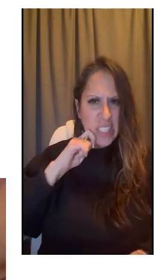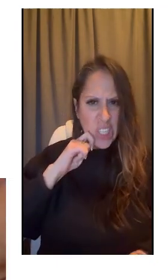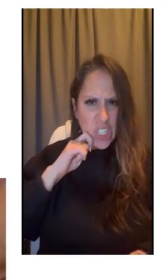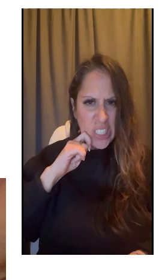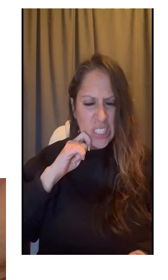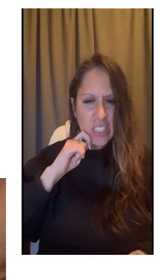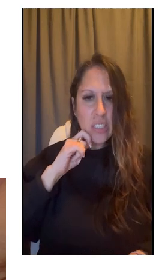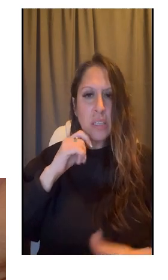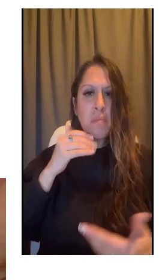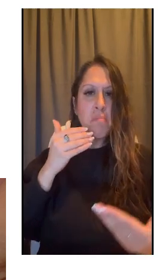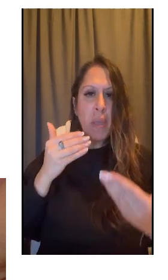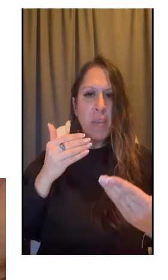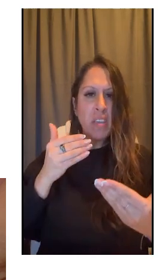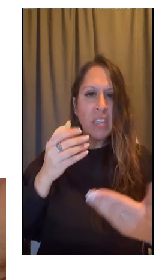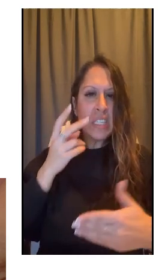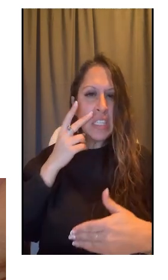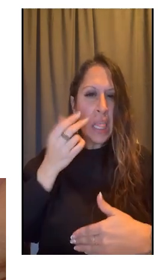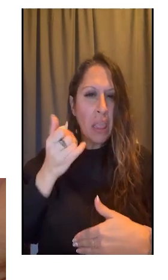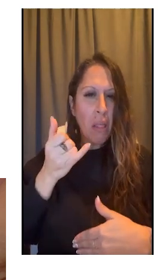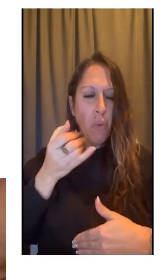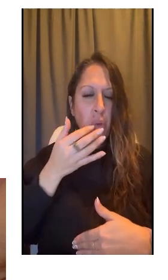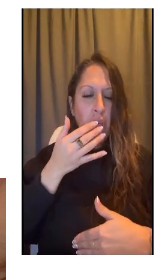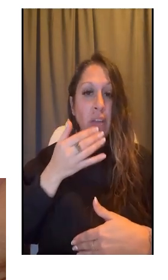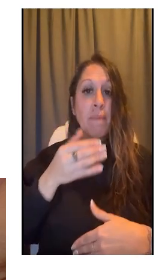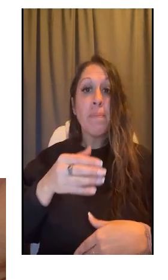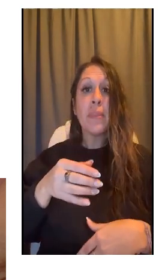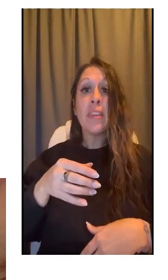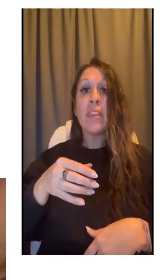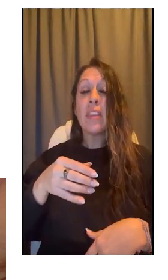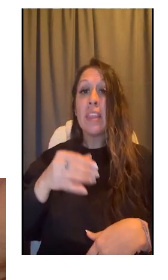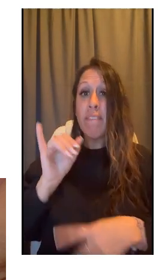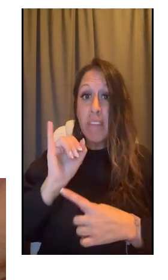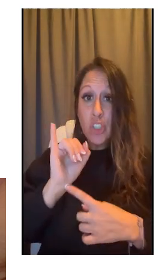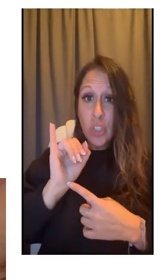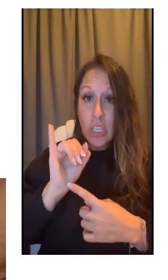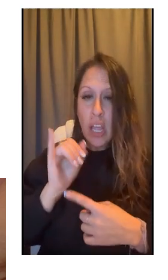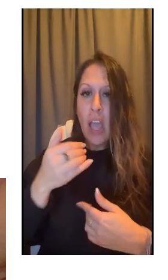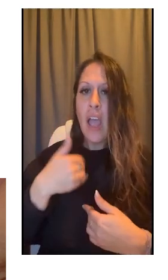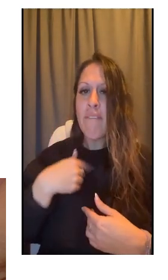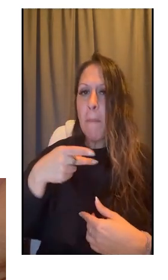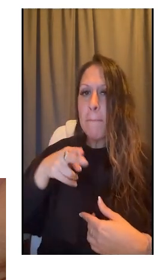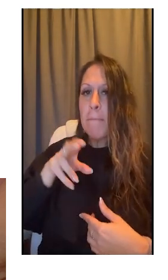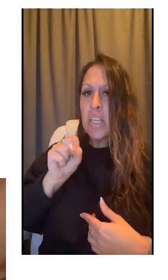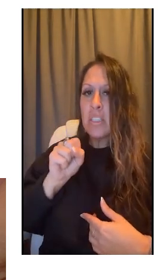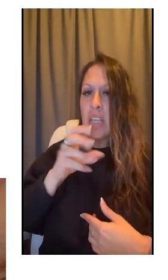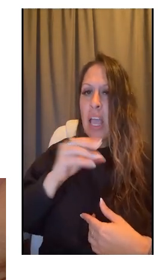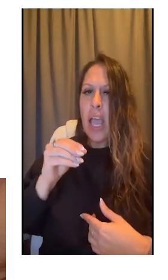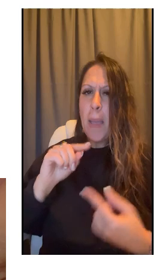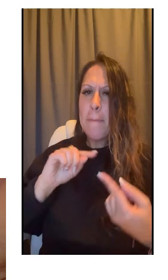the scar might even have a yellowish tinge. Signs of infection include puss and pain.